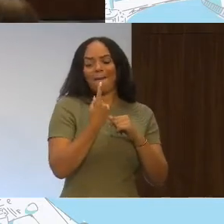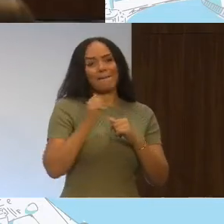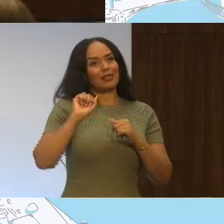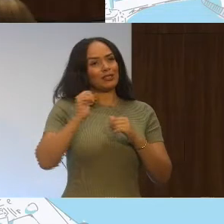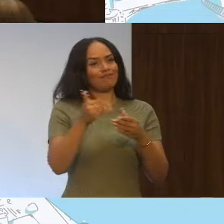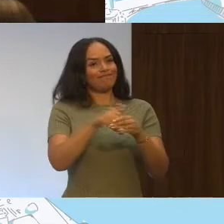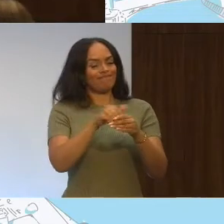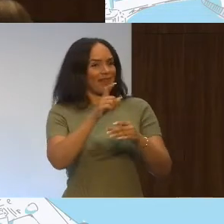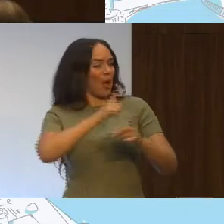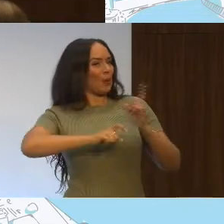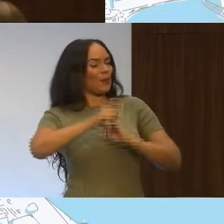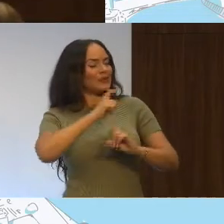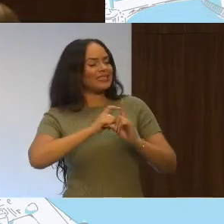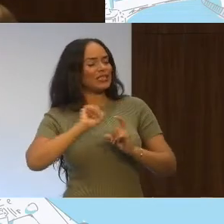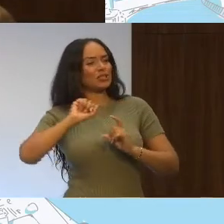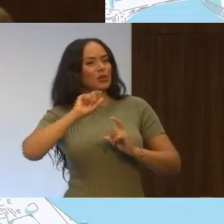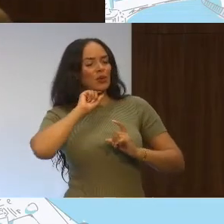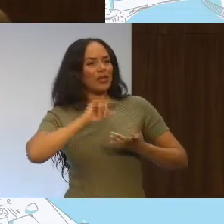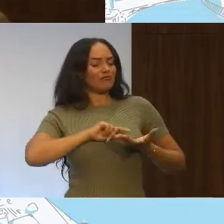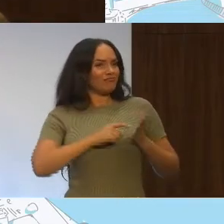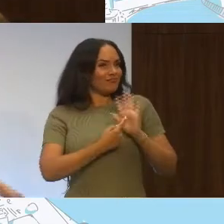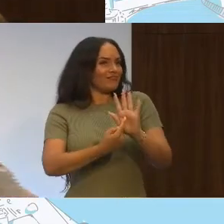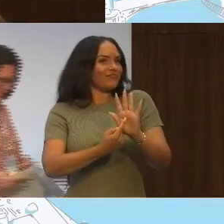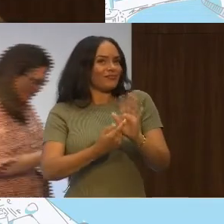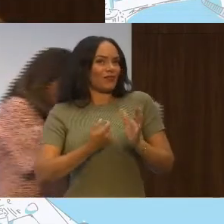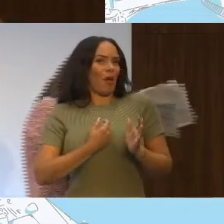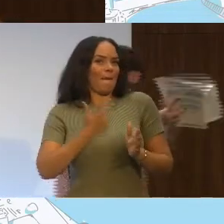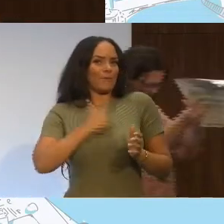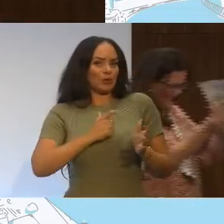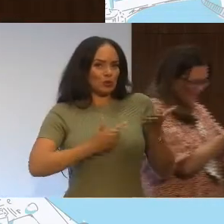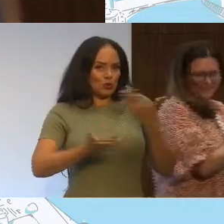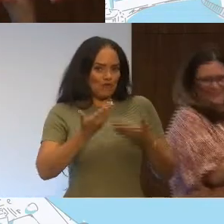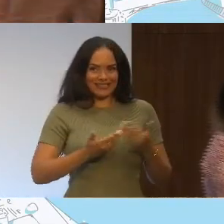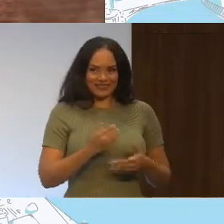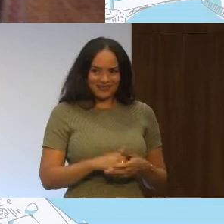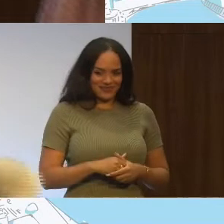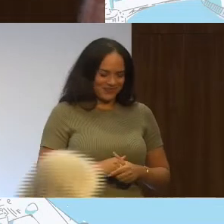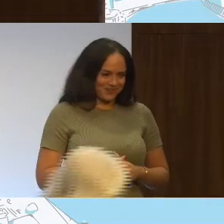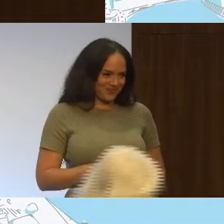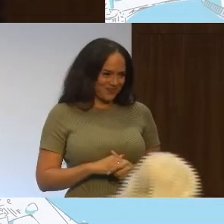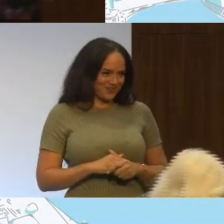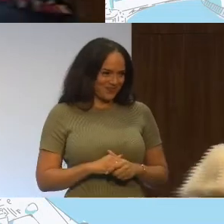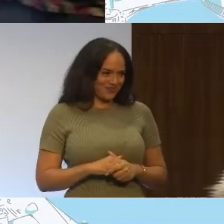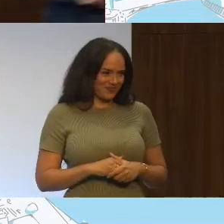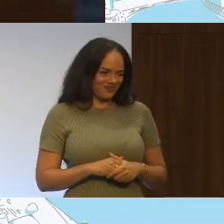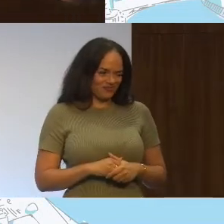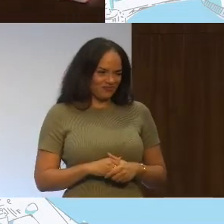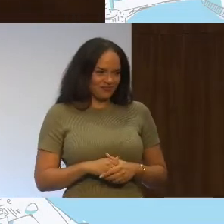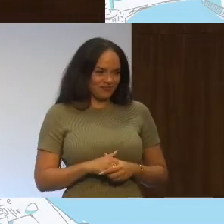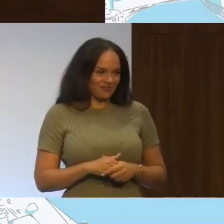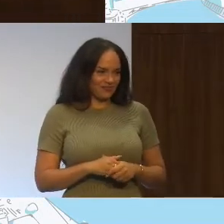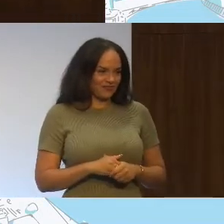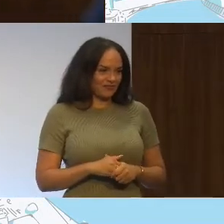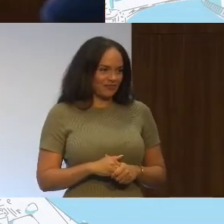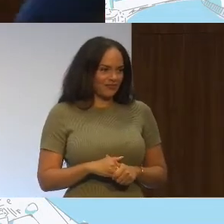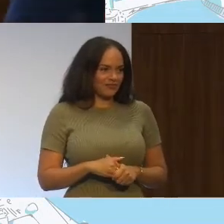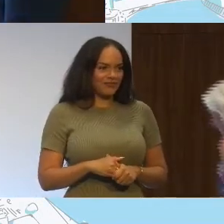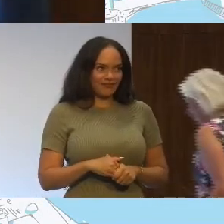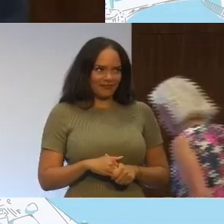and is going to share her personal story.